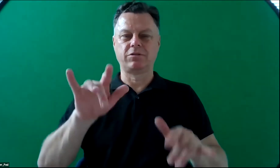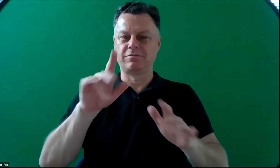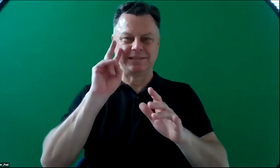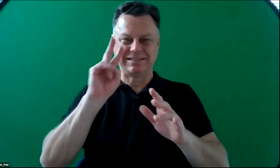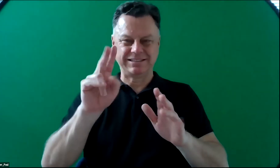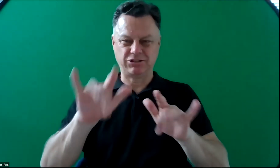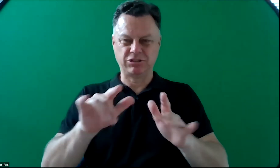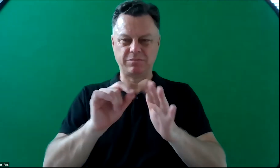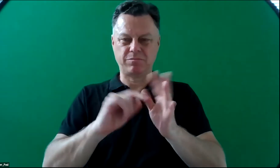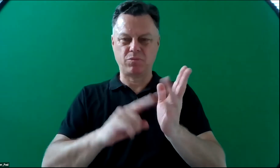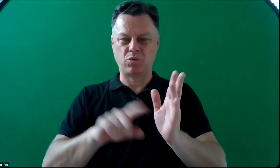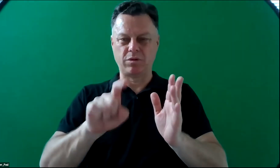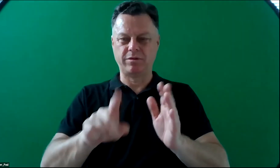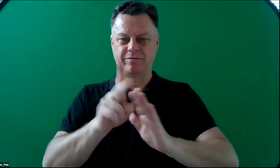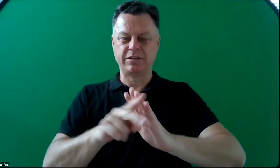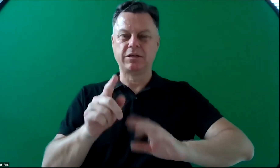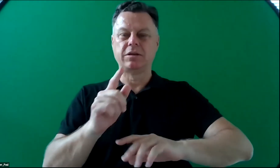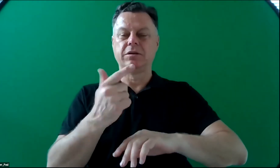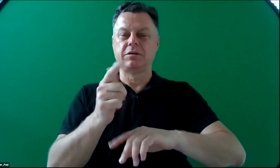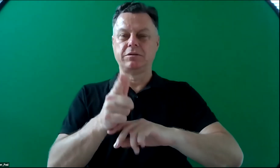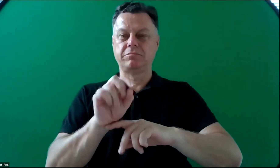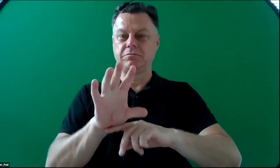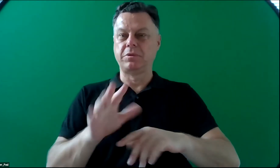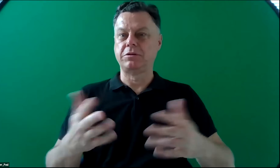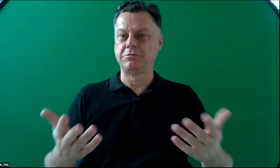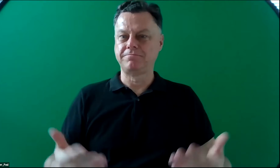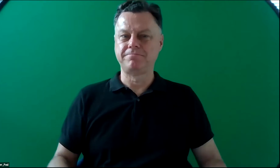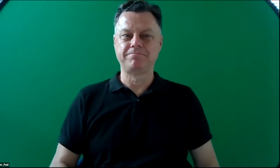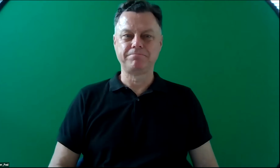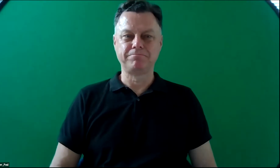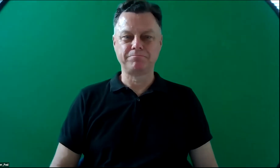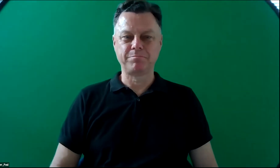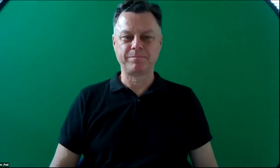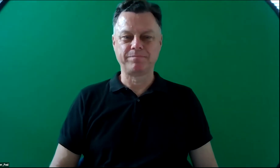Well - - - JANE: I will just try once